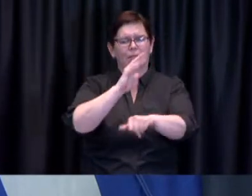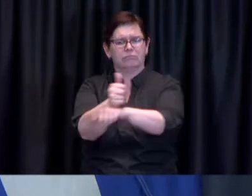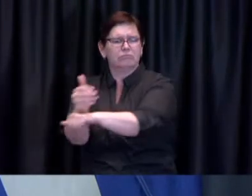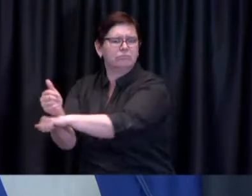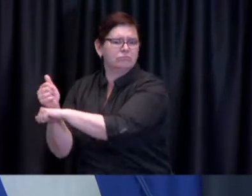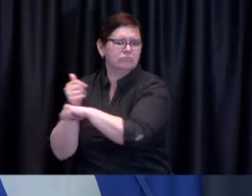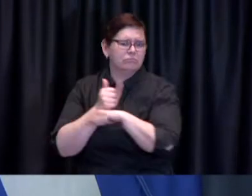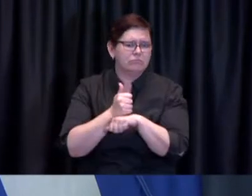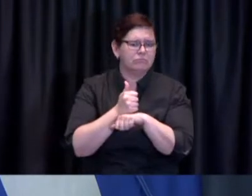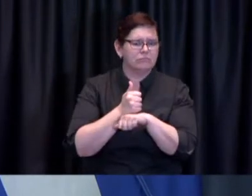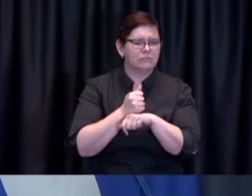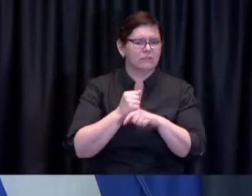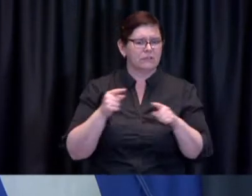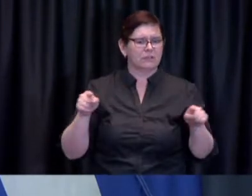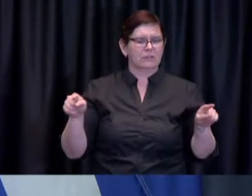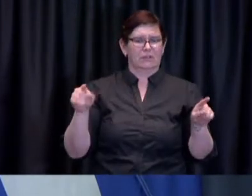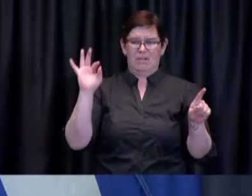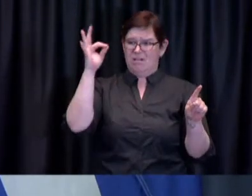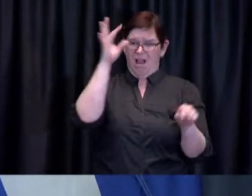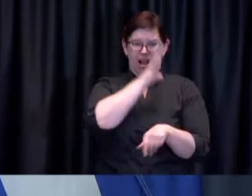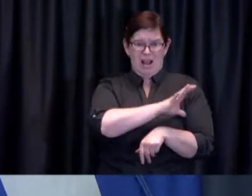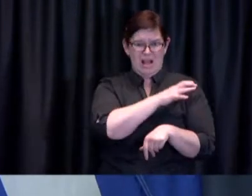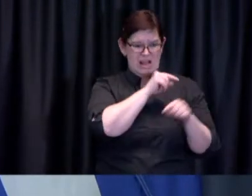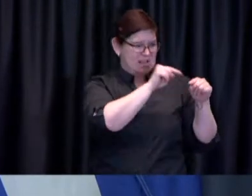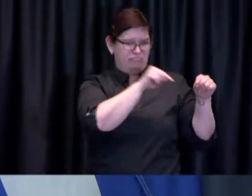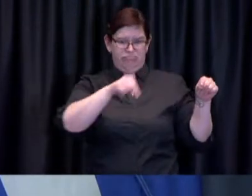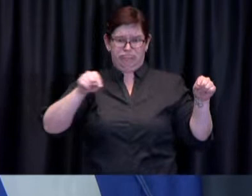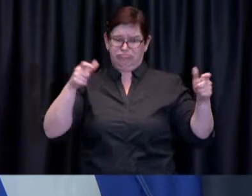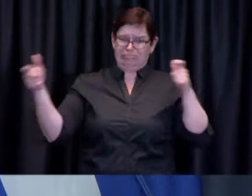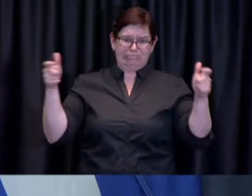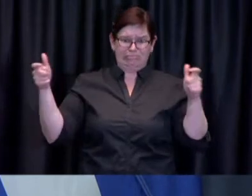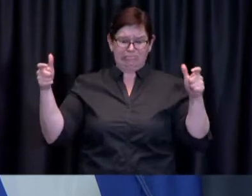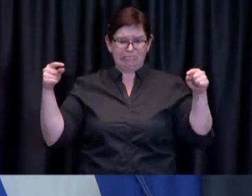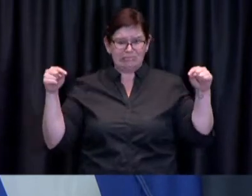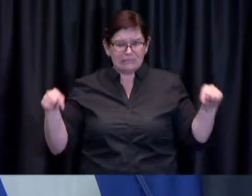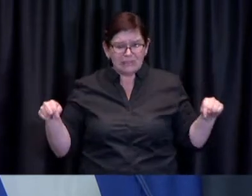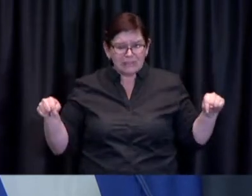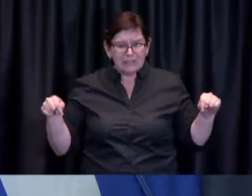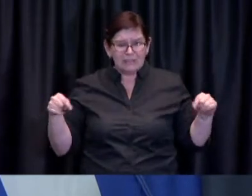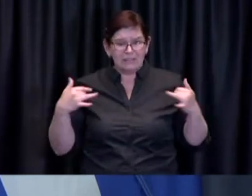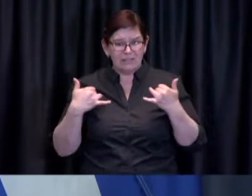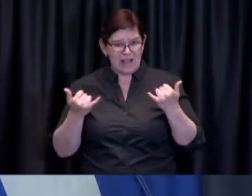immunization clinics there are pharmacies an increasing number of pharmacies around the city